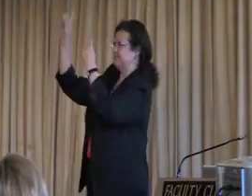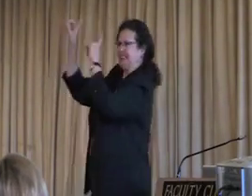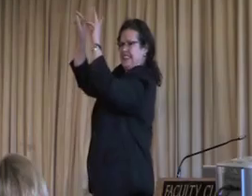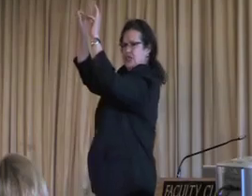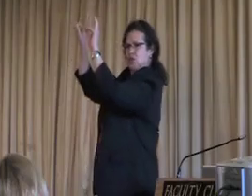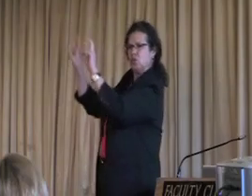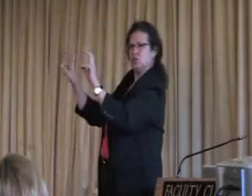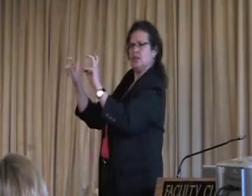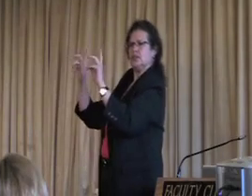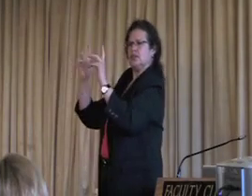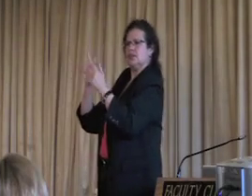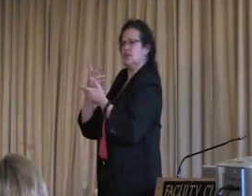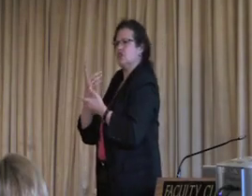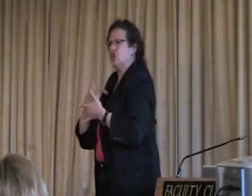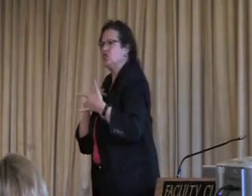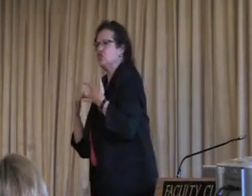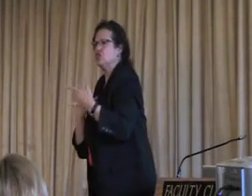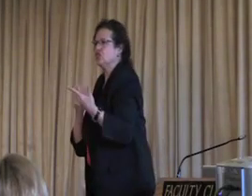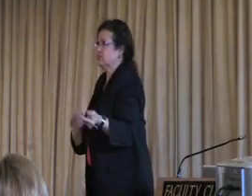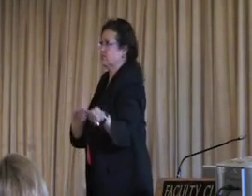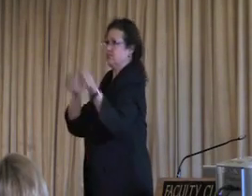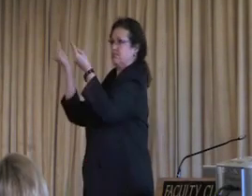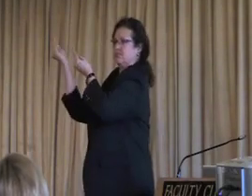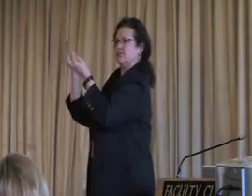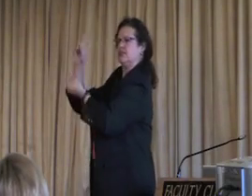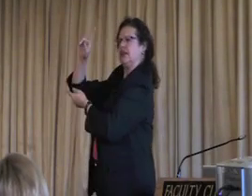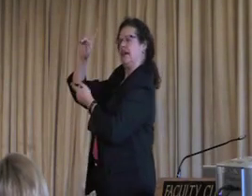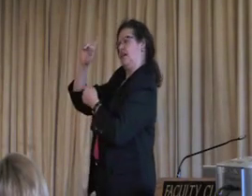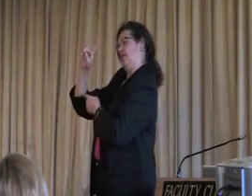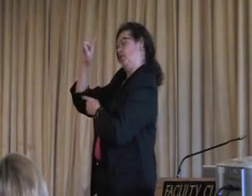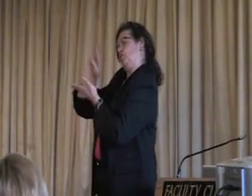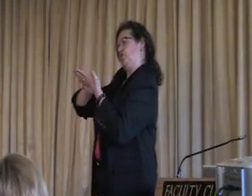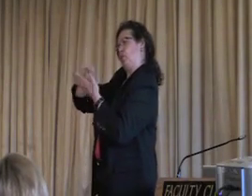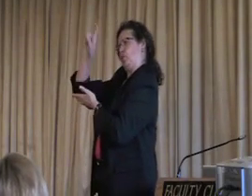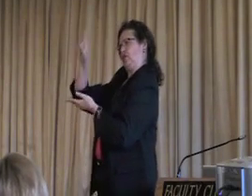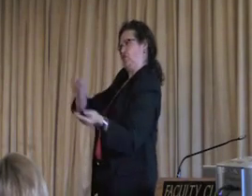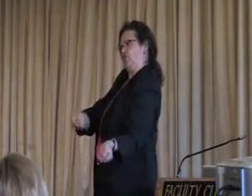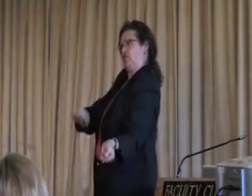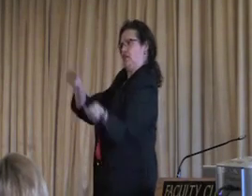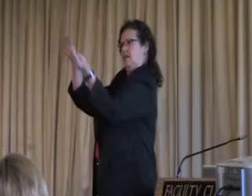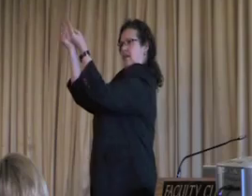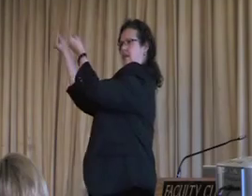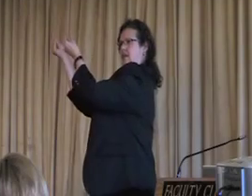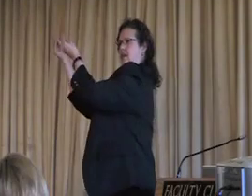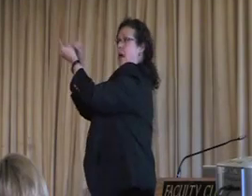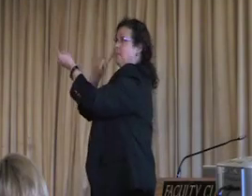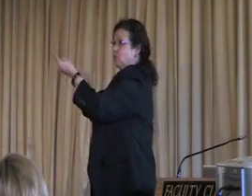to change for the questions and the issues and the discussion to come from the western